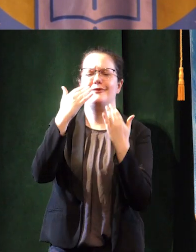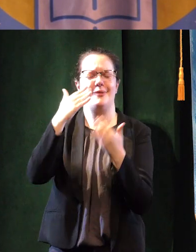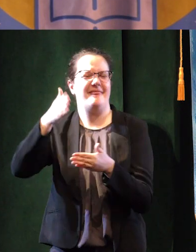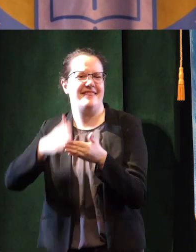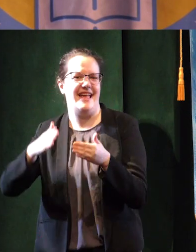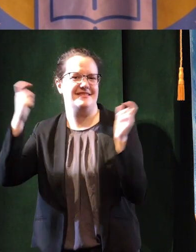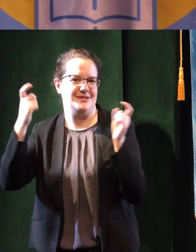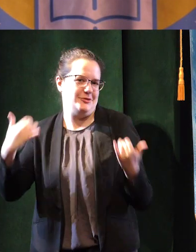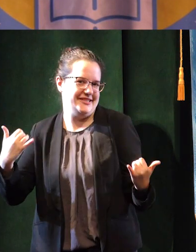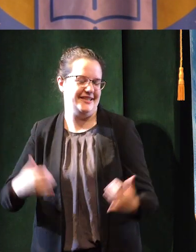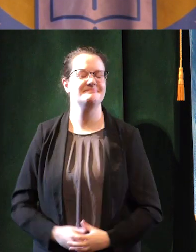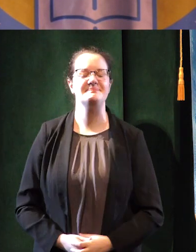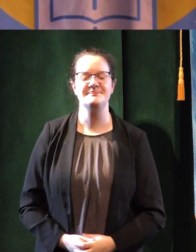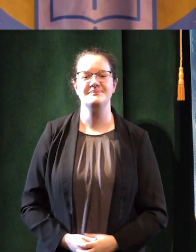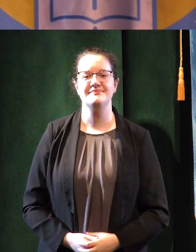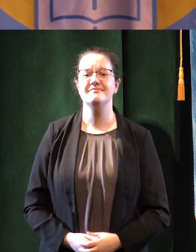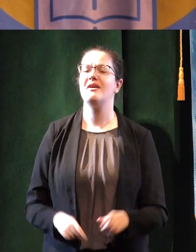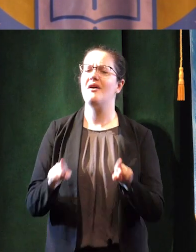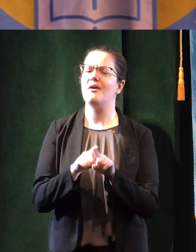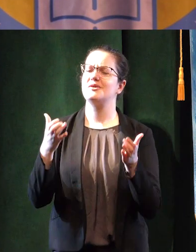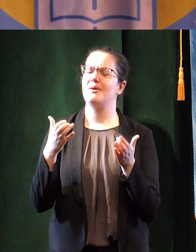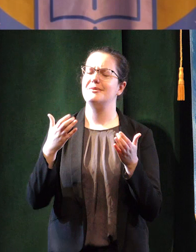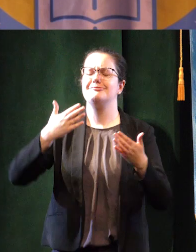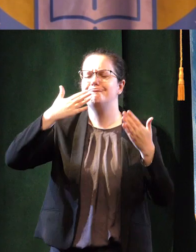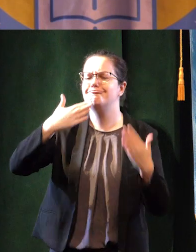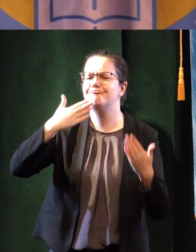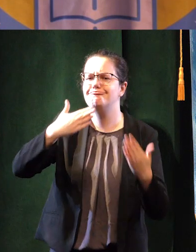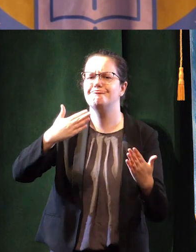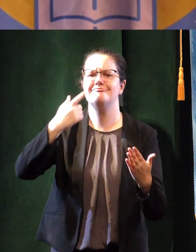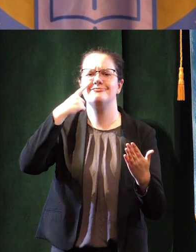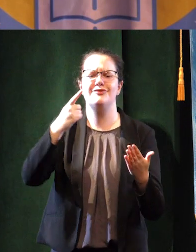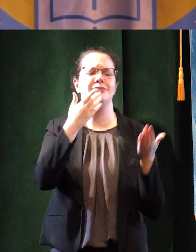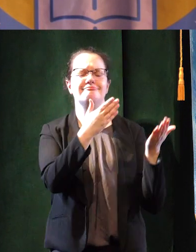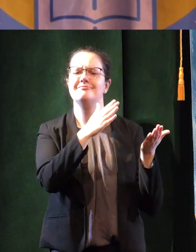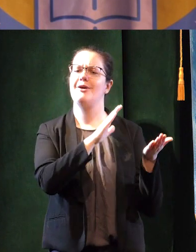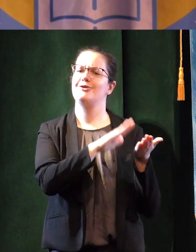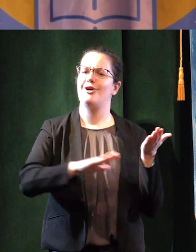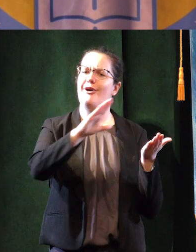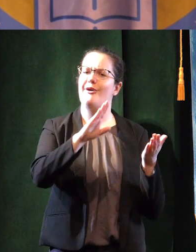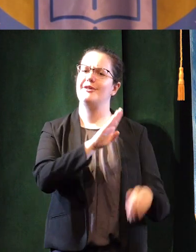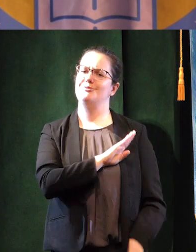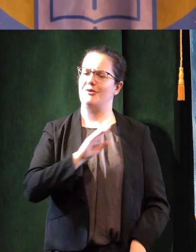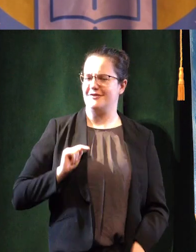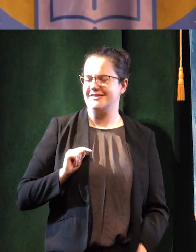I also wish to express my appreciation to the college's Board of Trustees, a